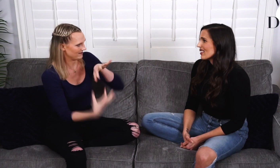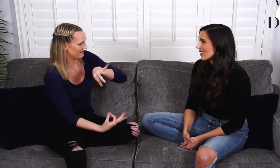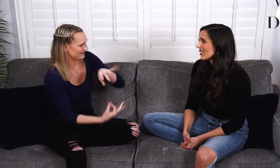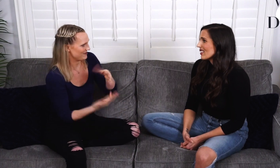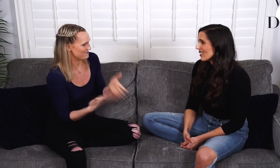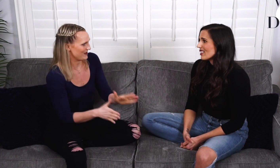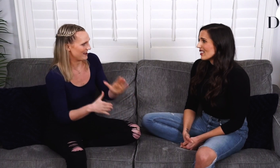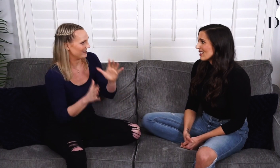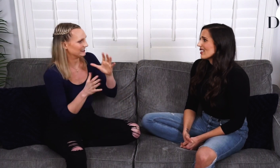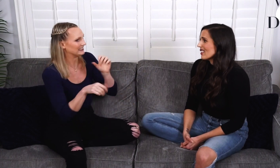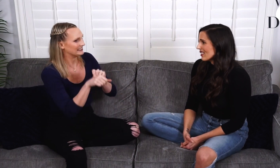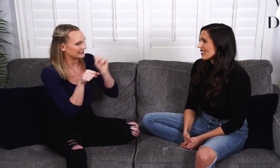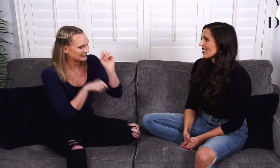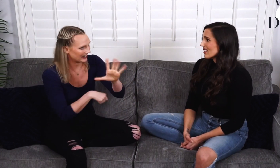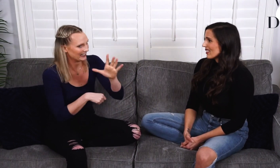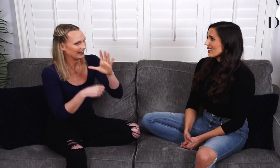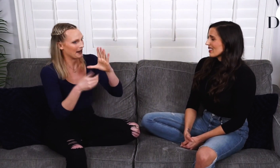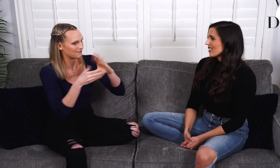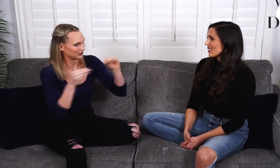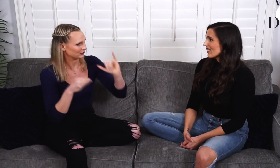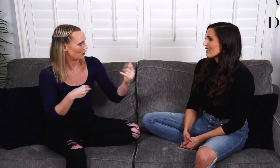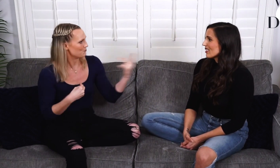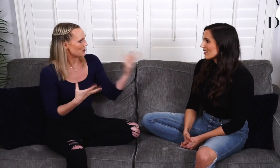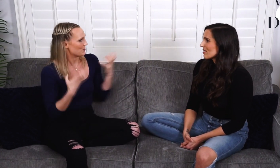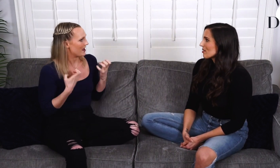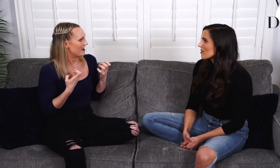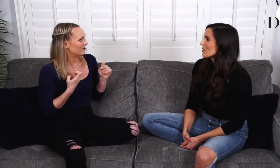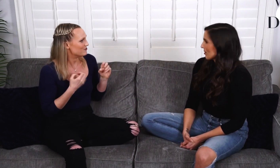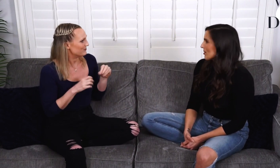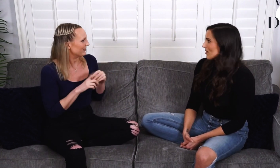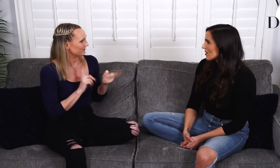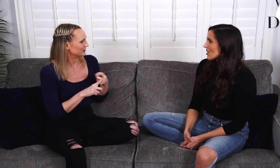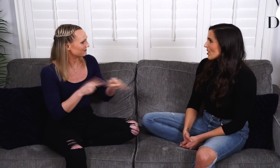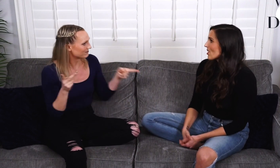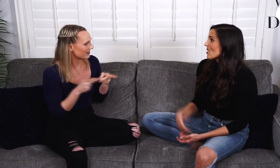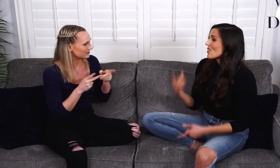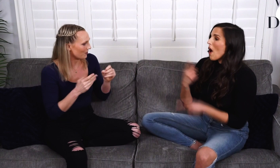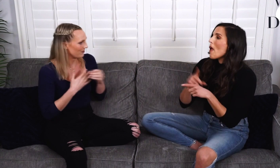such a perfect way and it sends the message that you and I wanted to in the first place. So yeah.